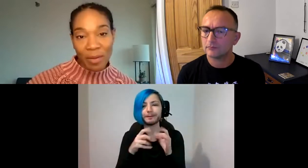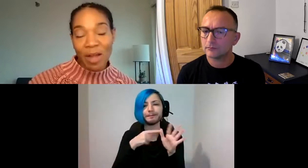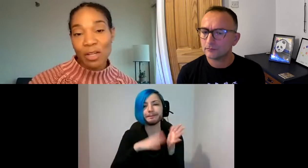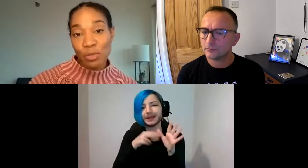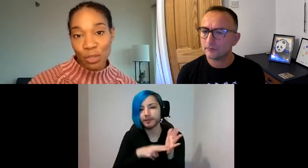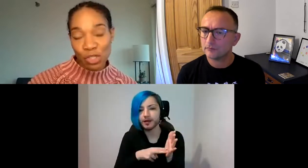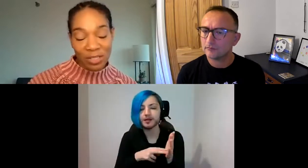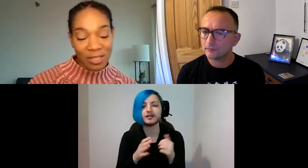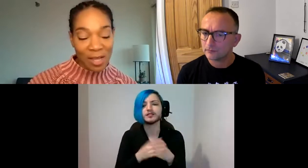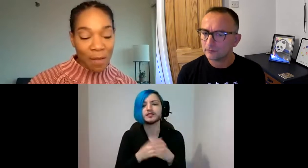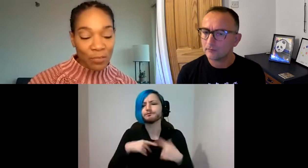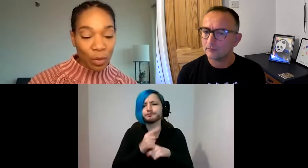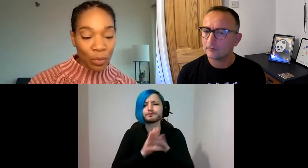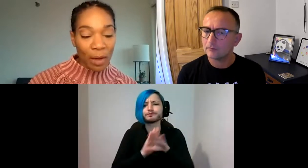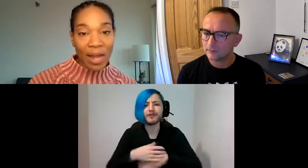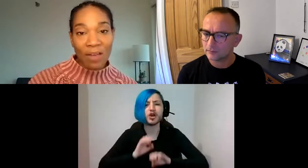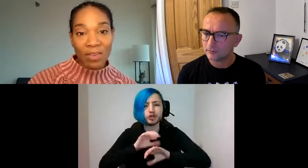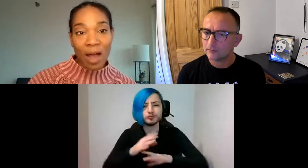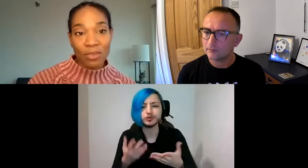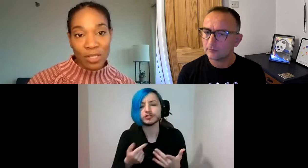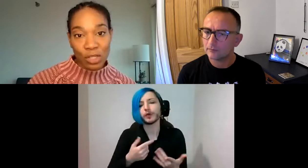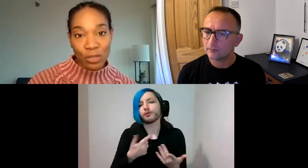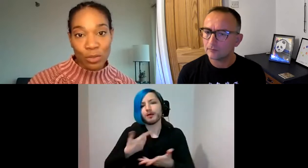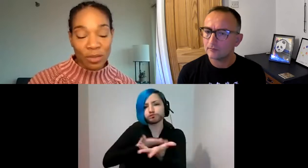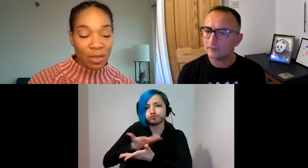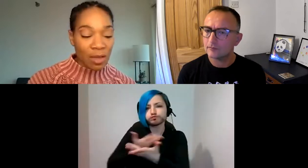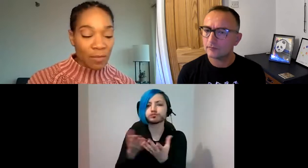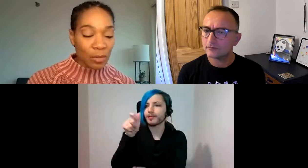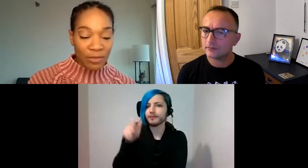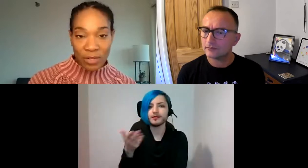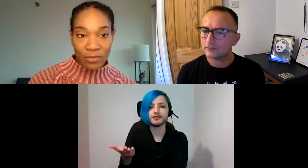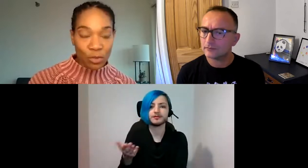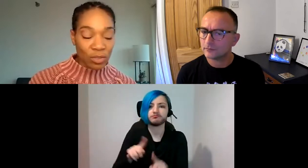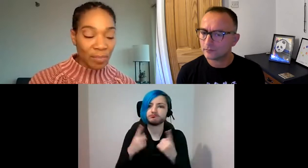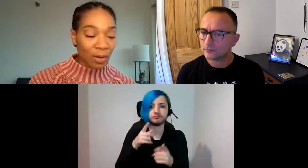I would put them in the usage We have: Want more info